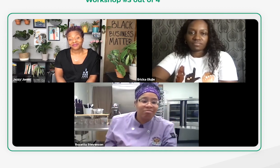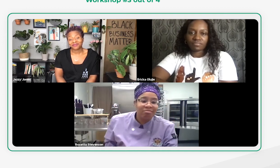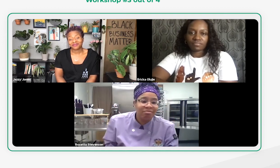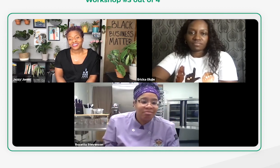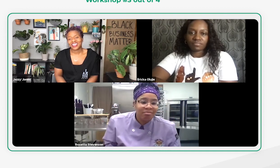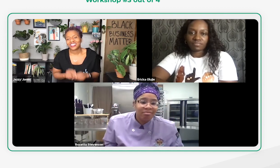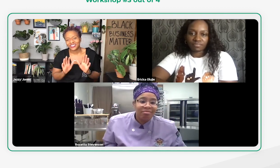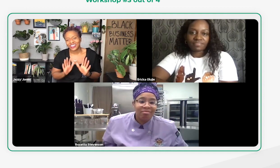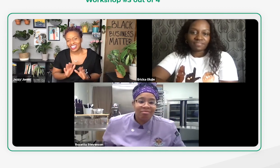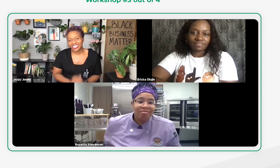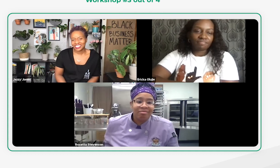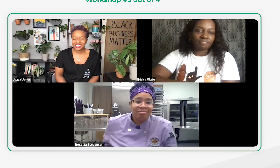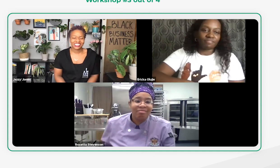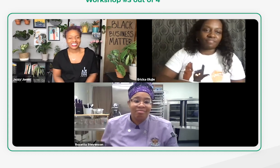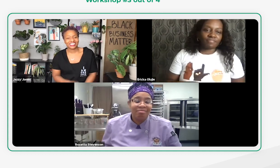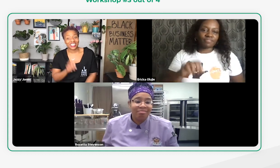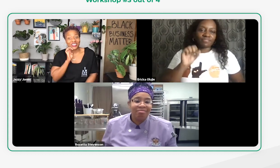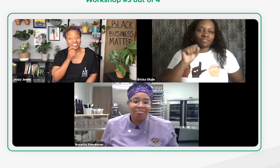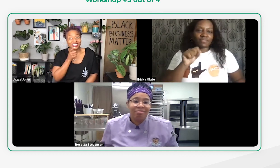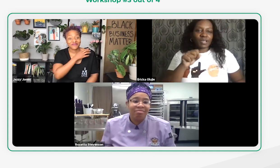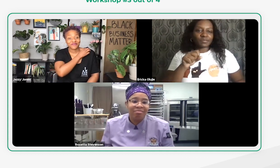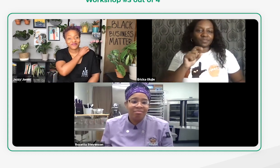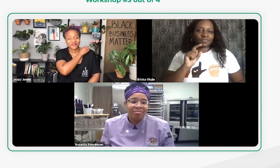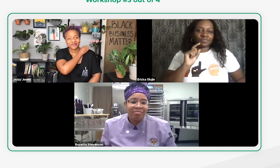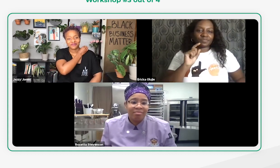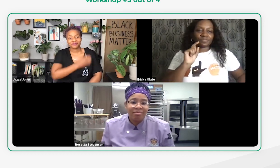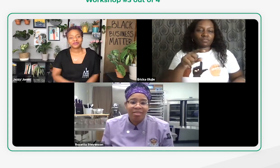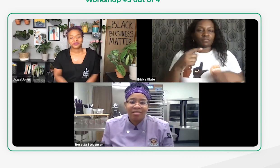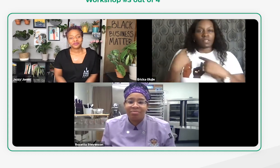I definitely would do that. >> Jazzy That's great. Ericka? >> Ericka